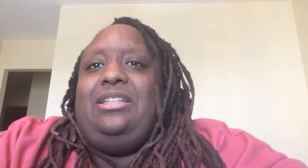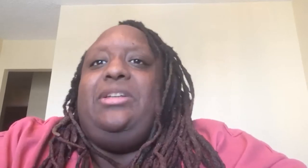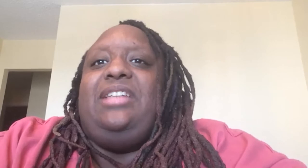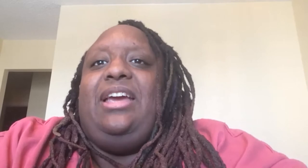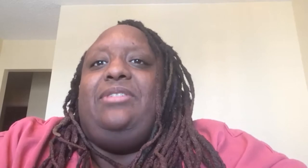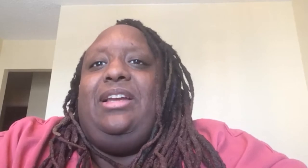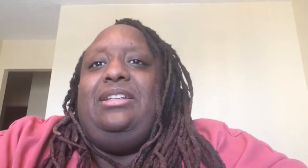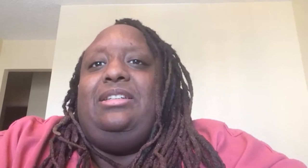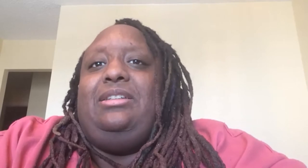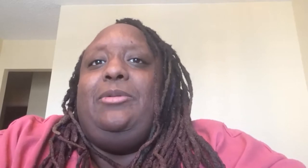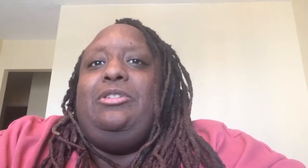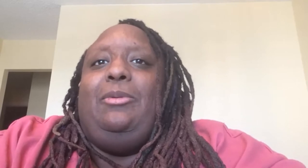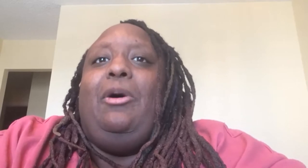And as somebody with cerebral palsy,